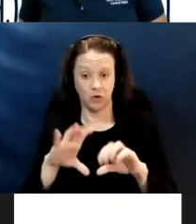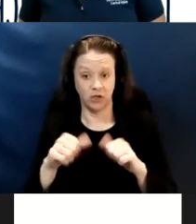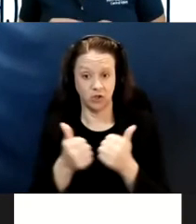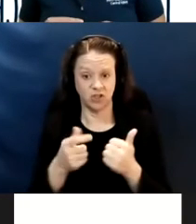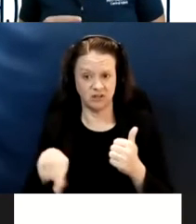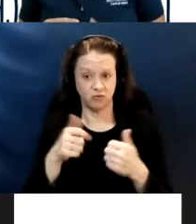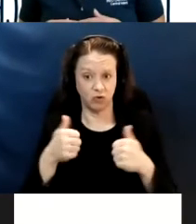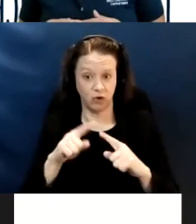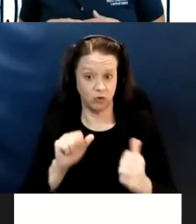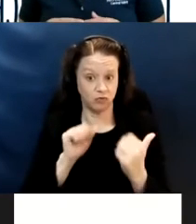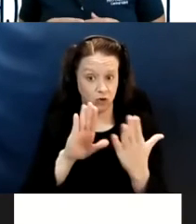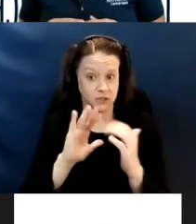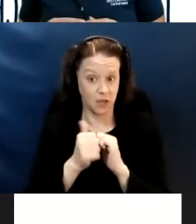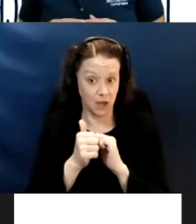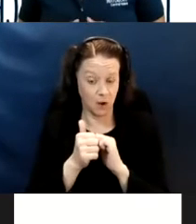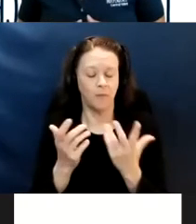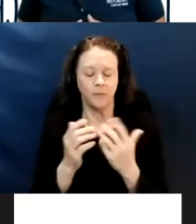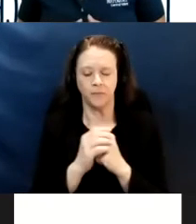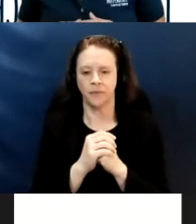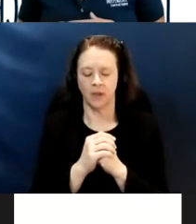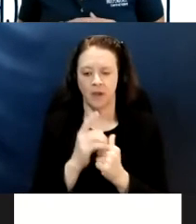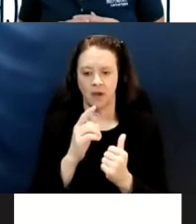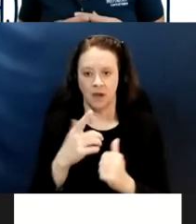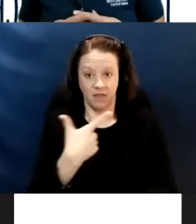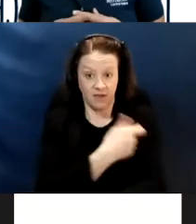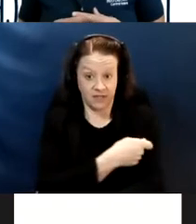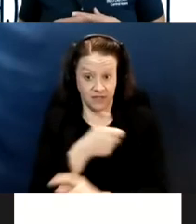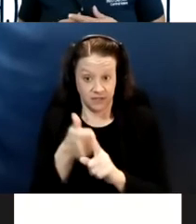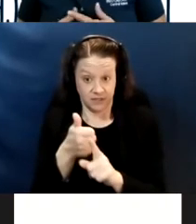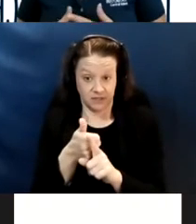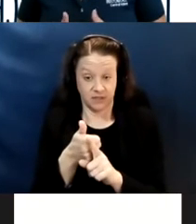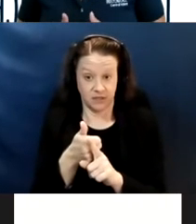is the fact that the vaccines are being made available